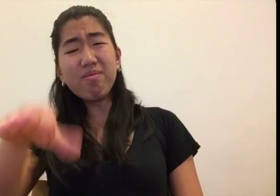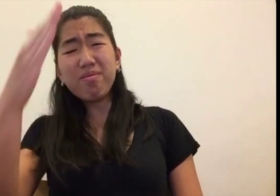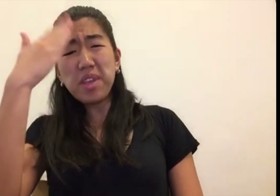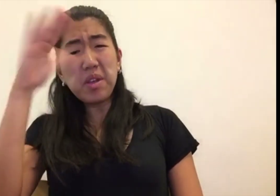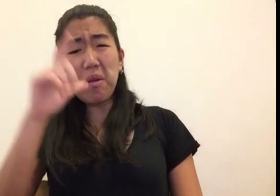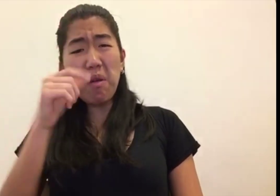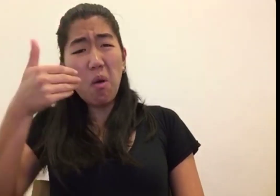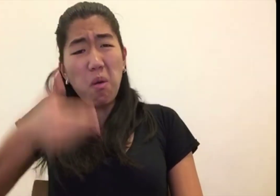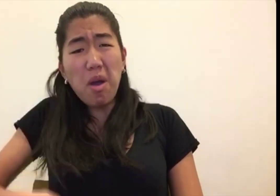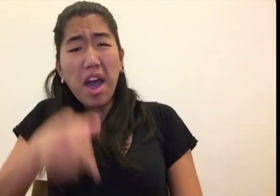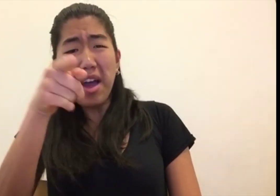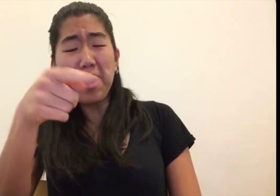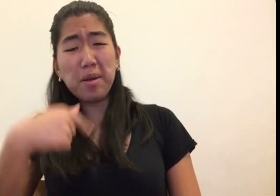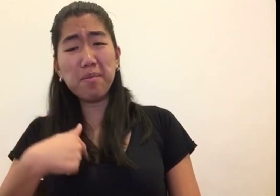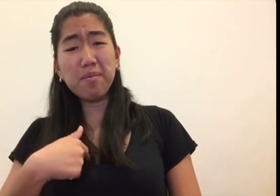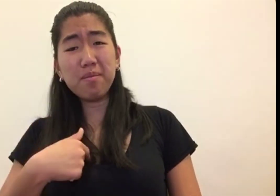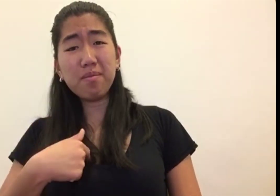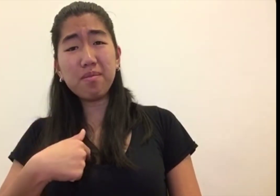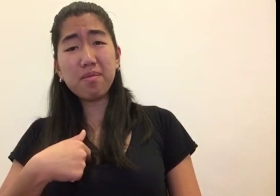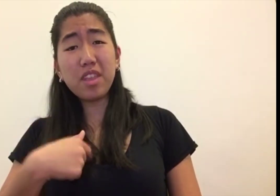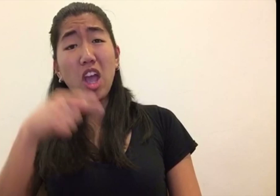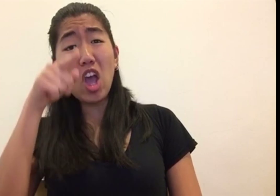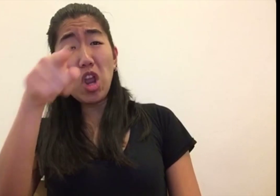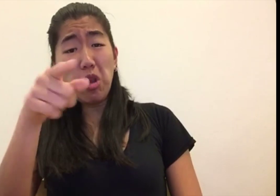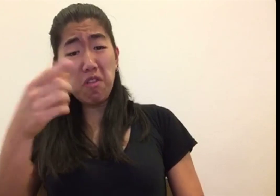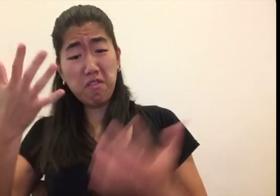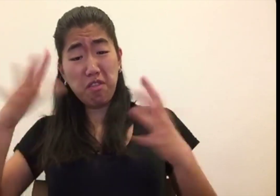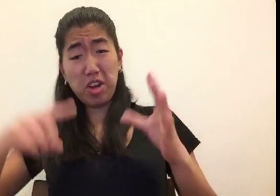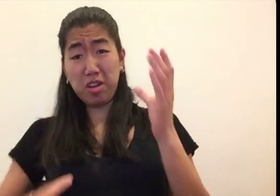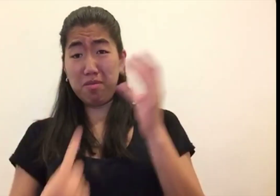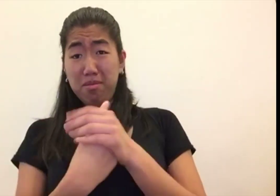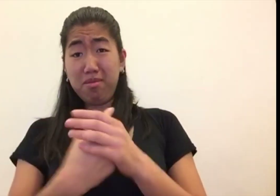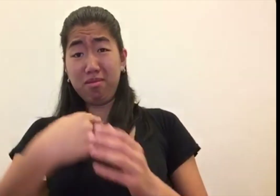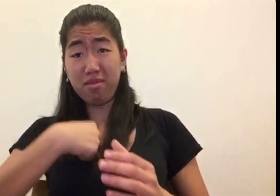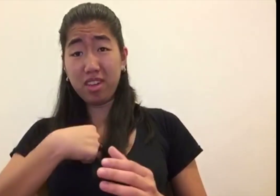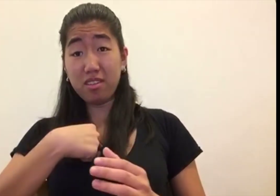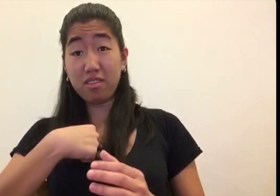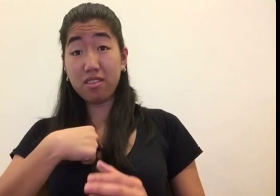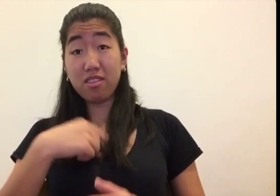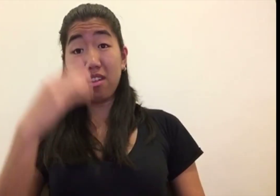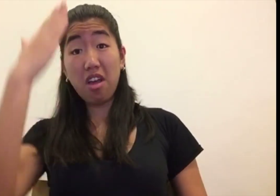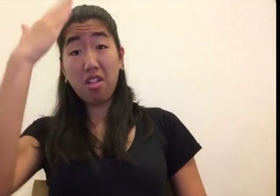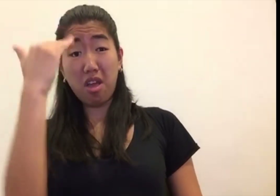You don’t know me, but you’ve been inside me